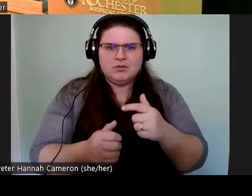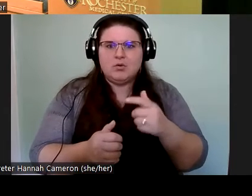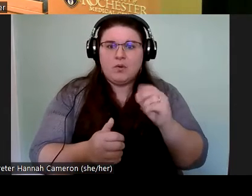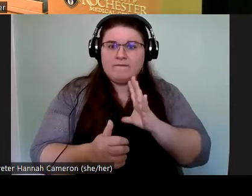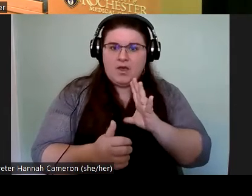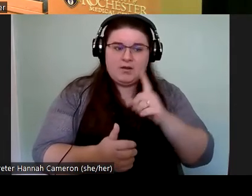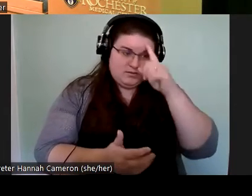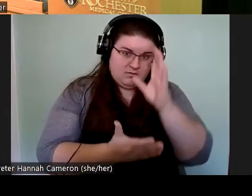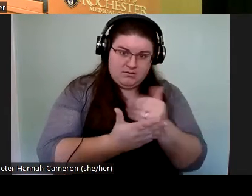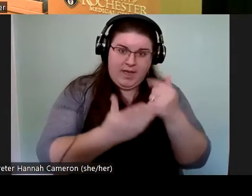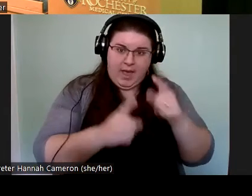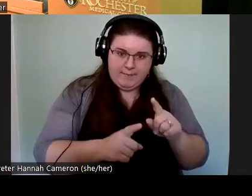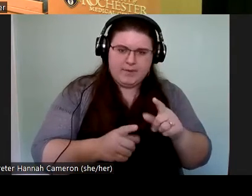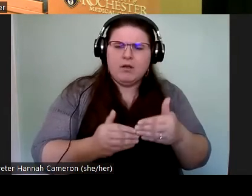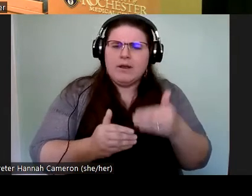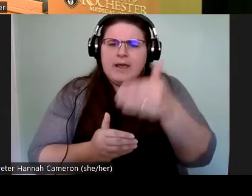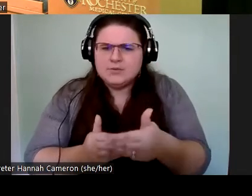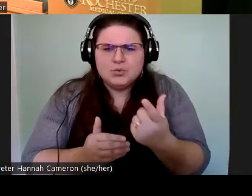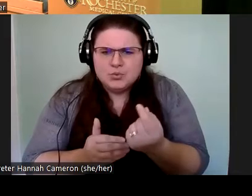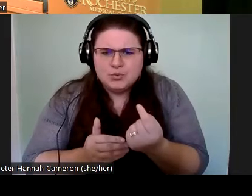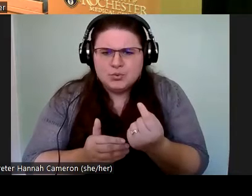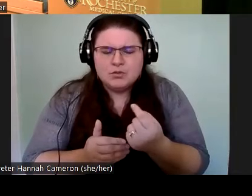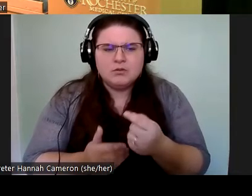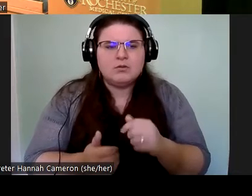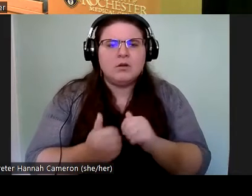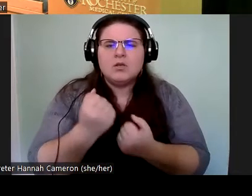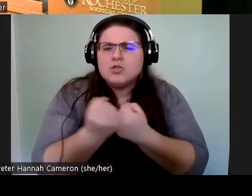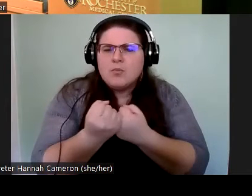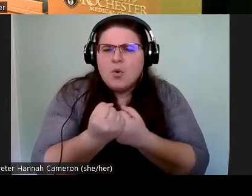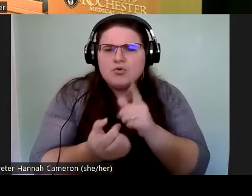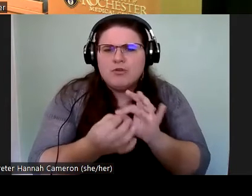want to know how to support their relative your high school health class did not teach you how